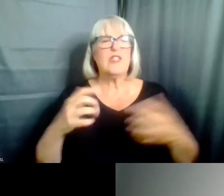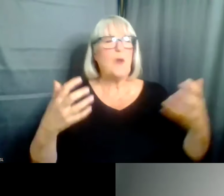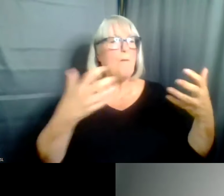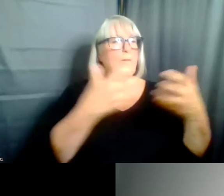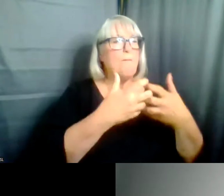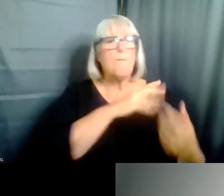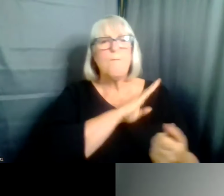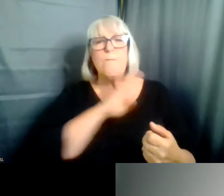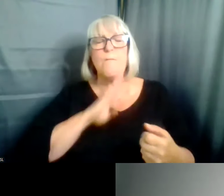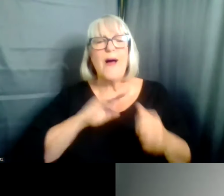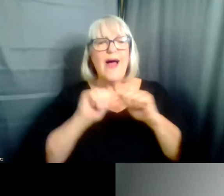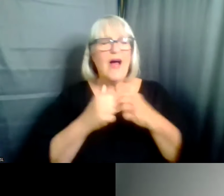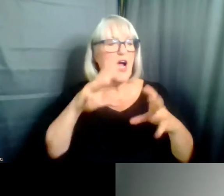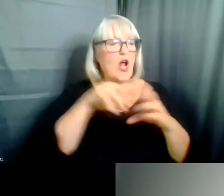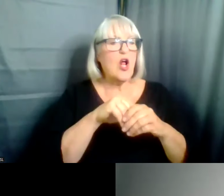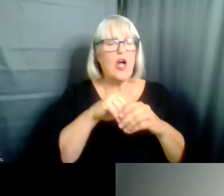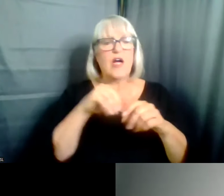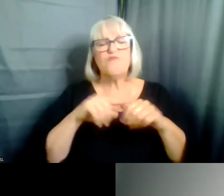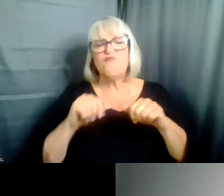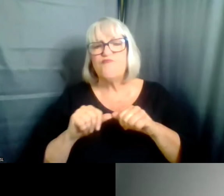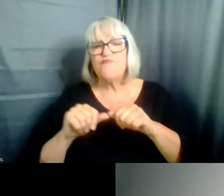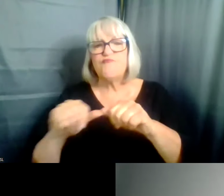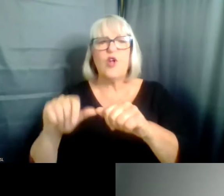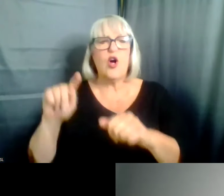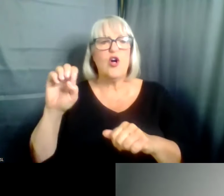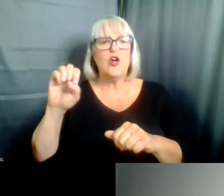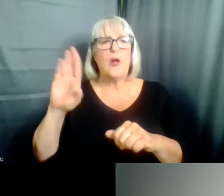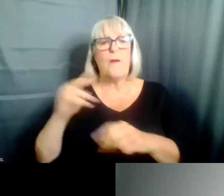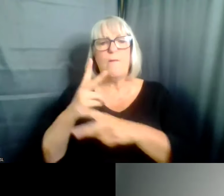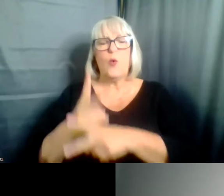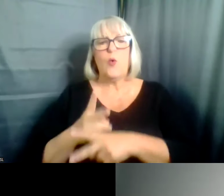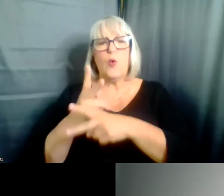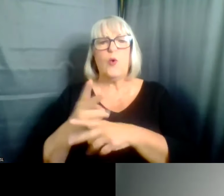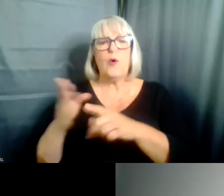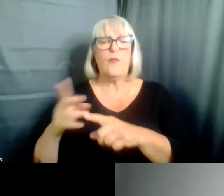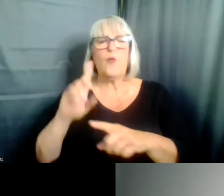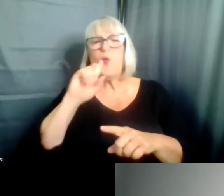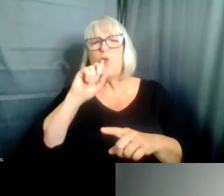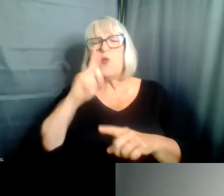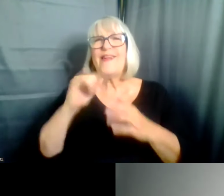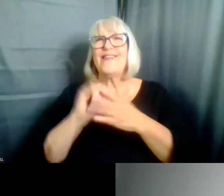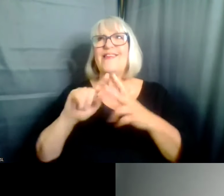Term Care workforce initiative, it really begins around 2017 with the Washington